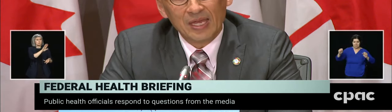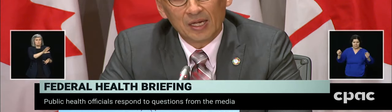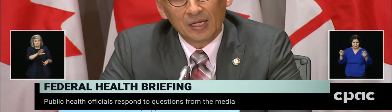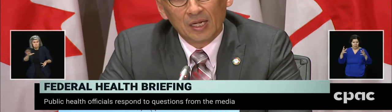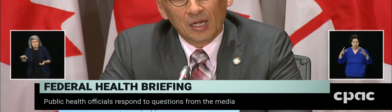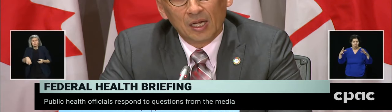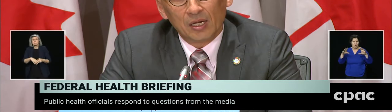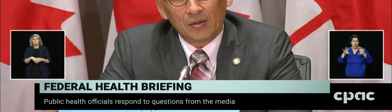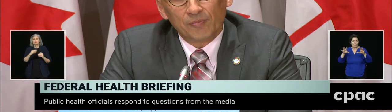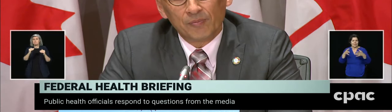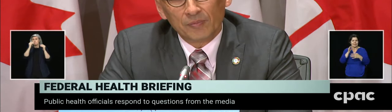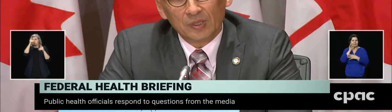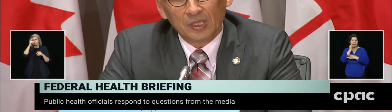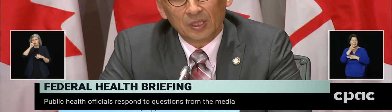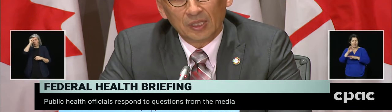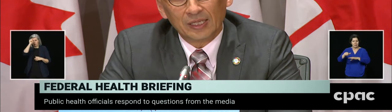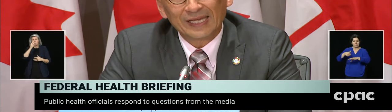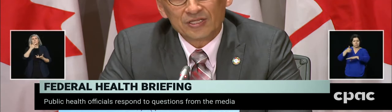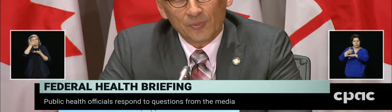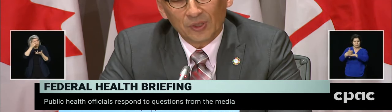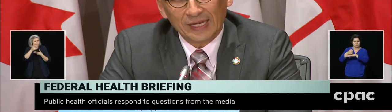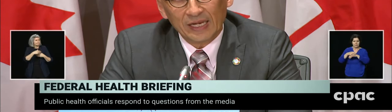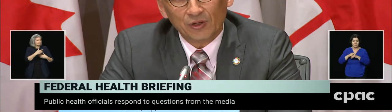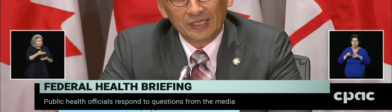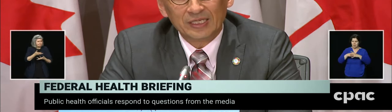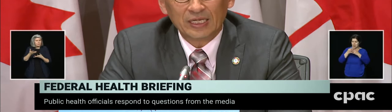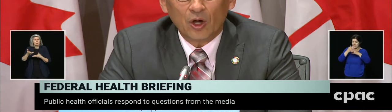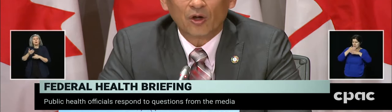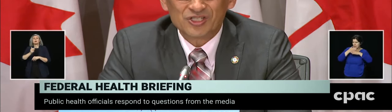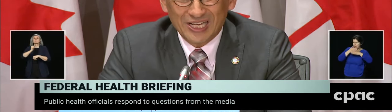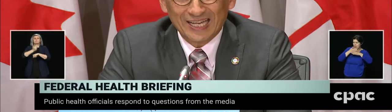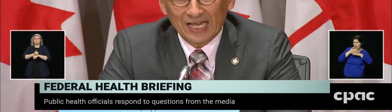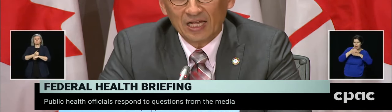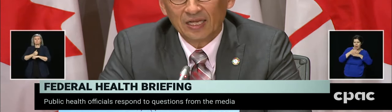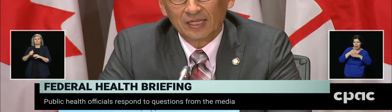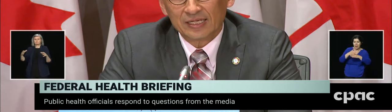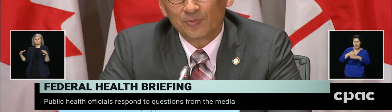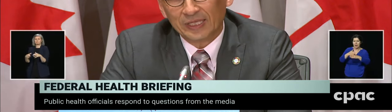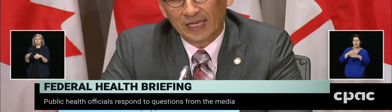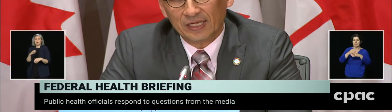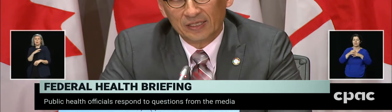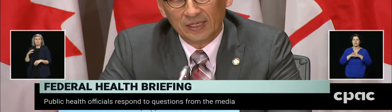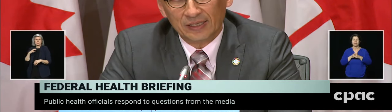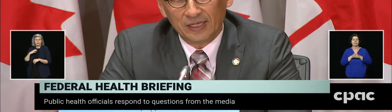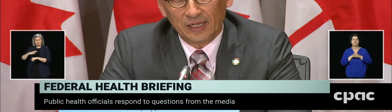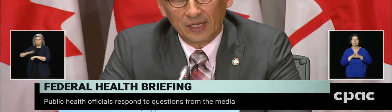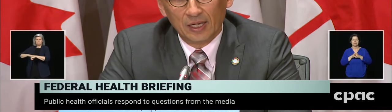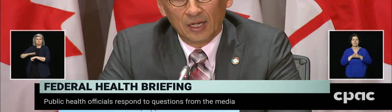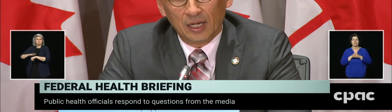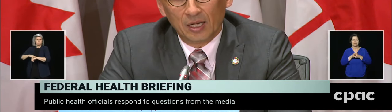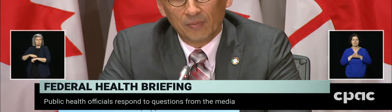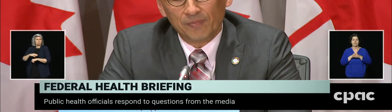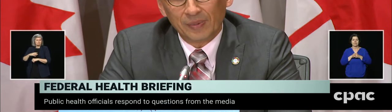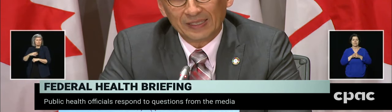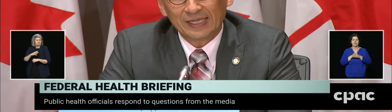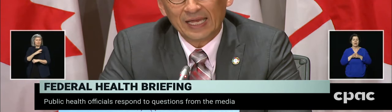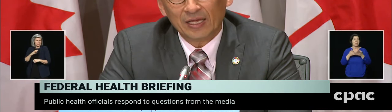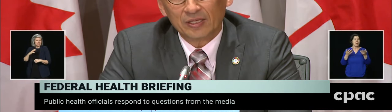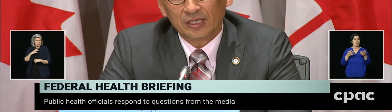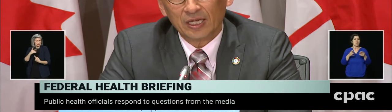PROVINCES AND TERRITORIES, AND